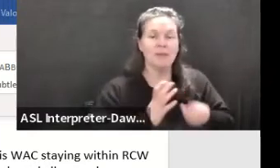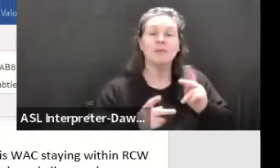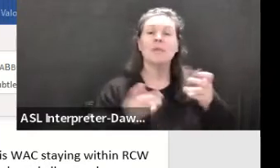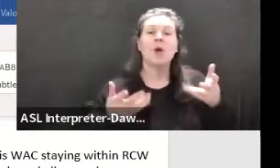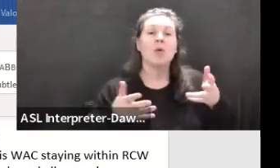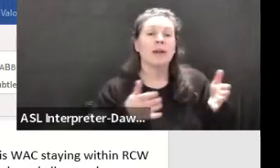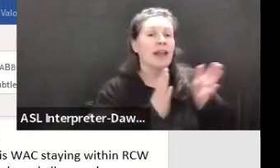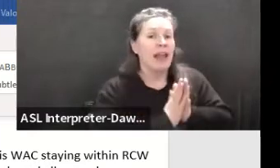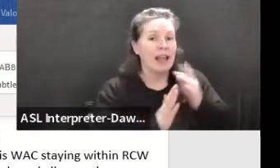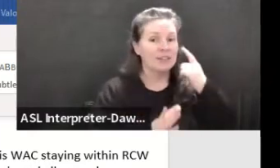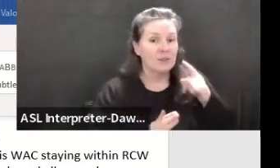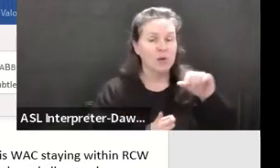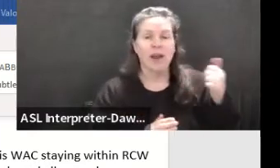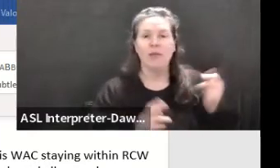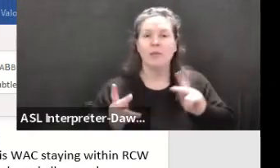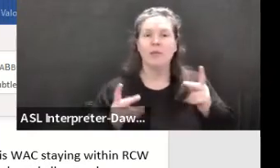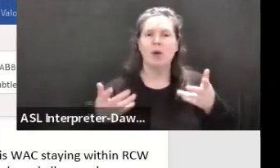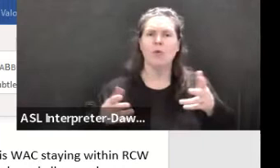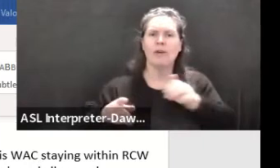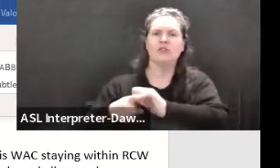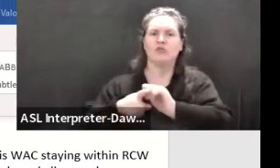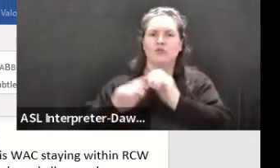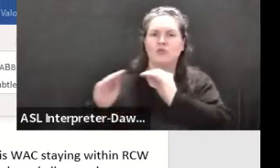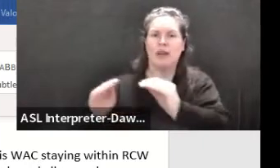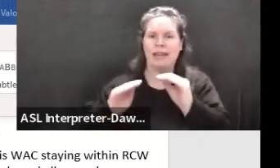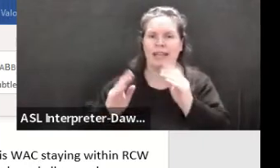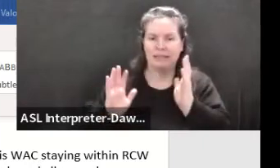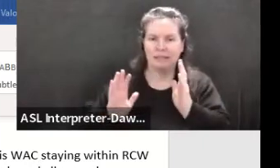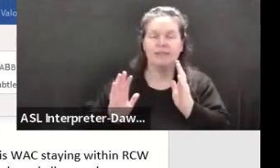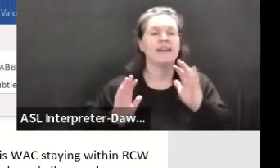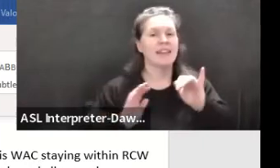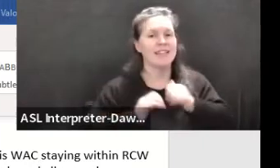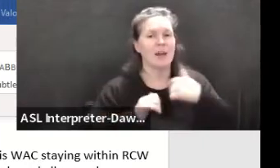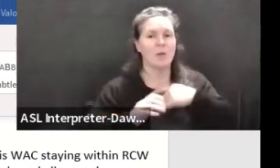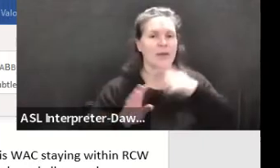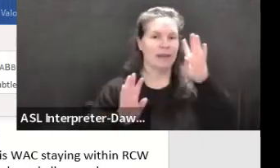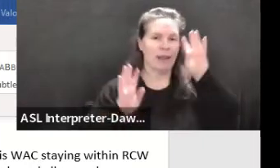What were people already training on? And that's how we came up with those five key content areas.